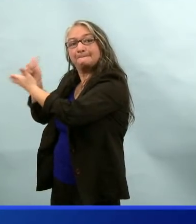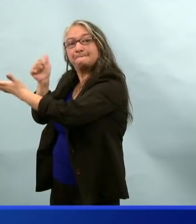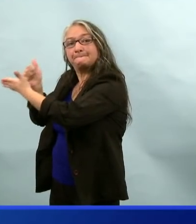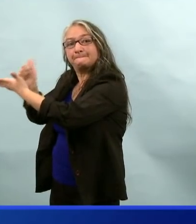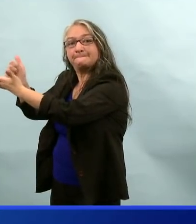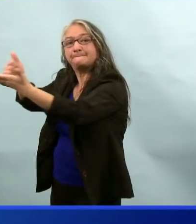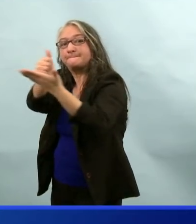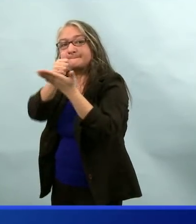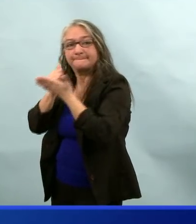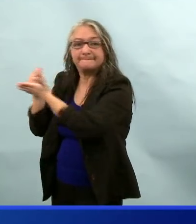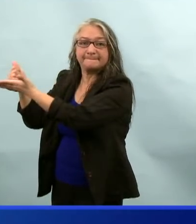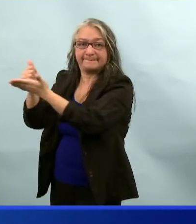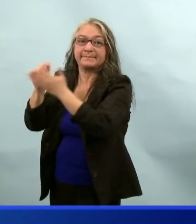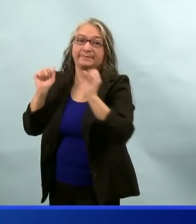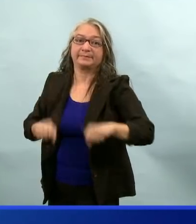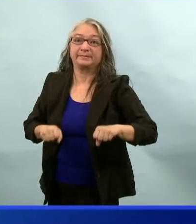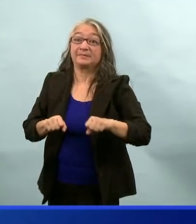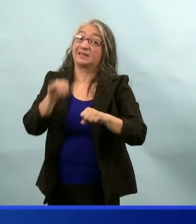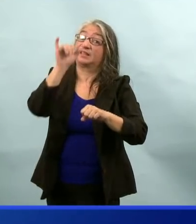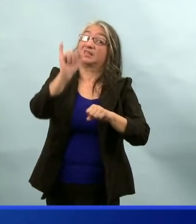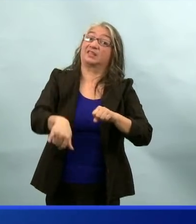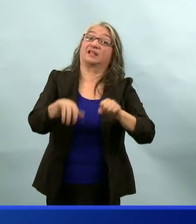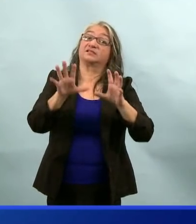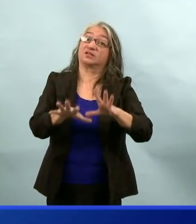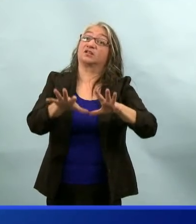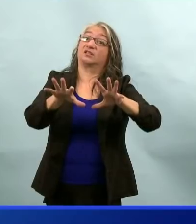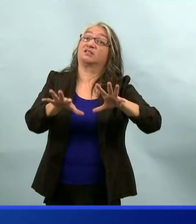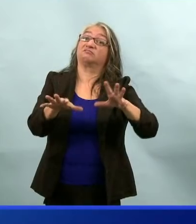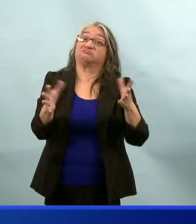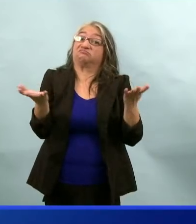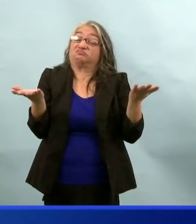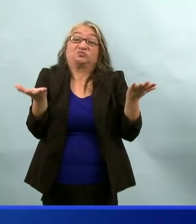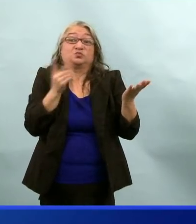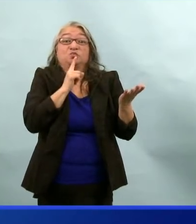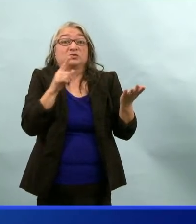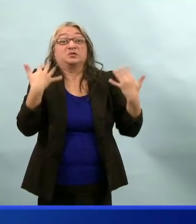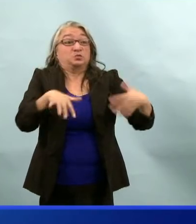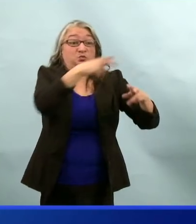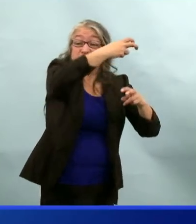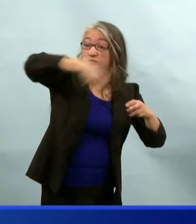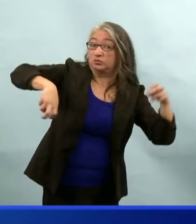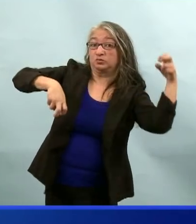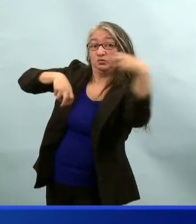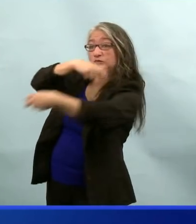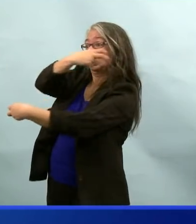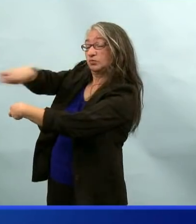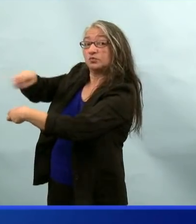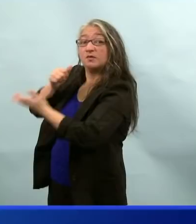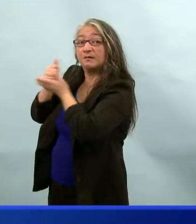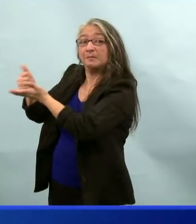it's a it's a big adjustment but yes uh certainly scheduled services like surgery is one of the main